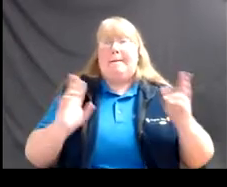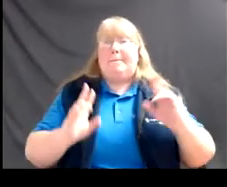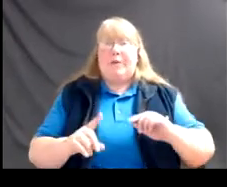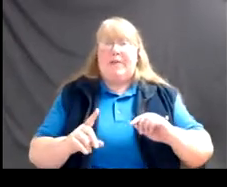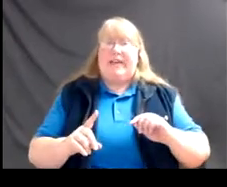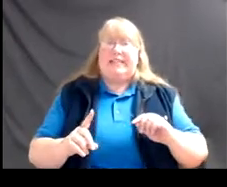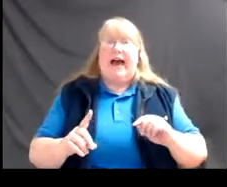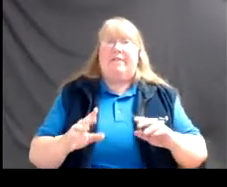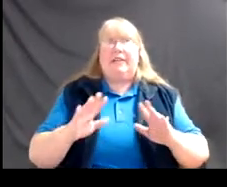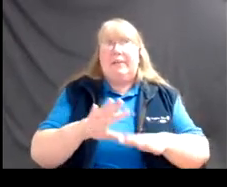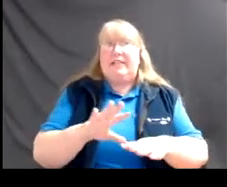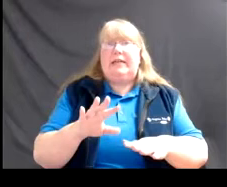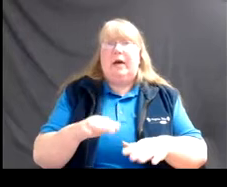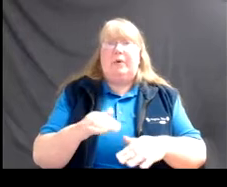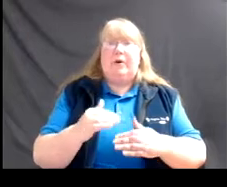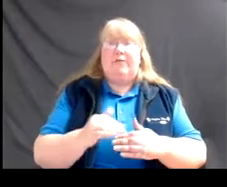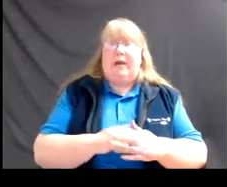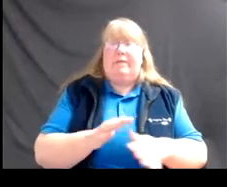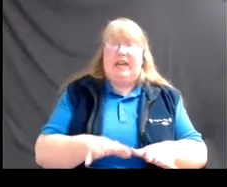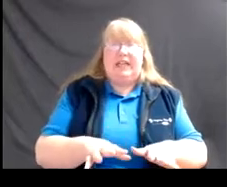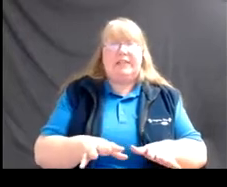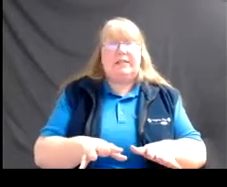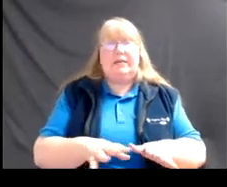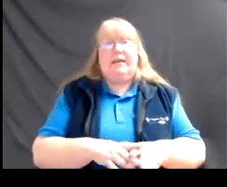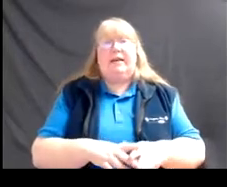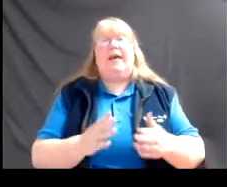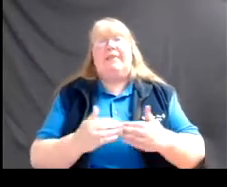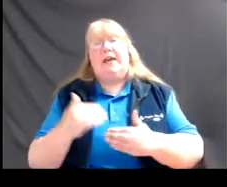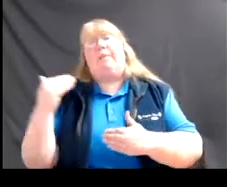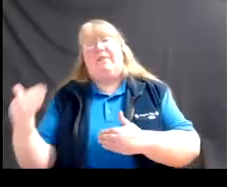Both of these have a limited number of free minutes, and then above a